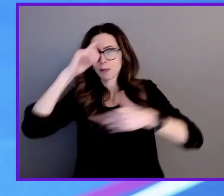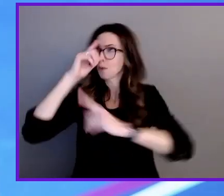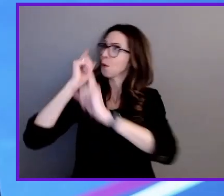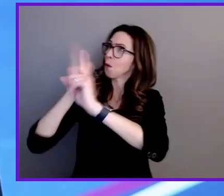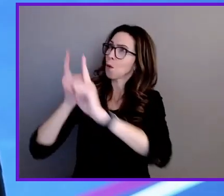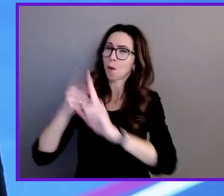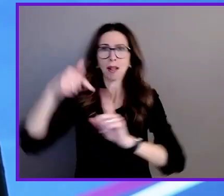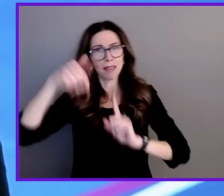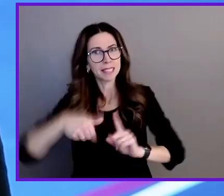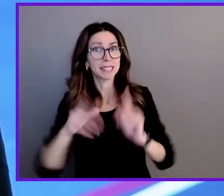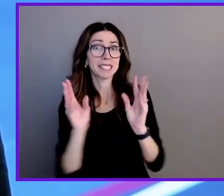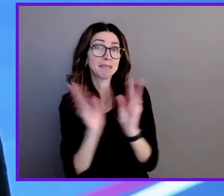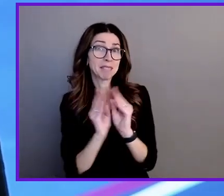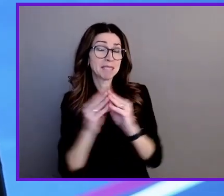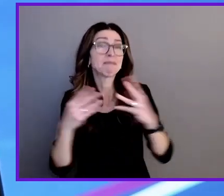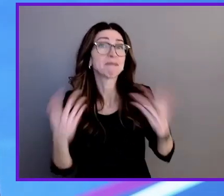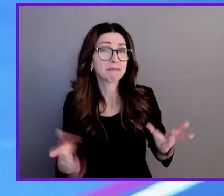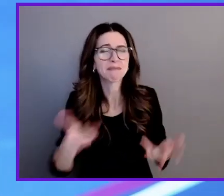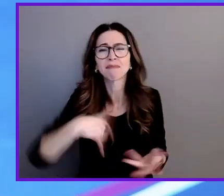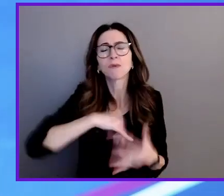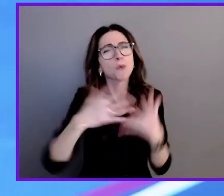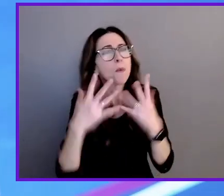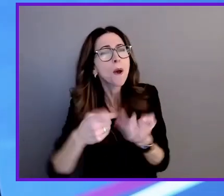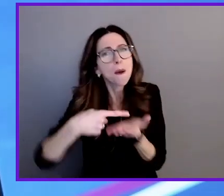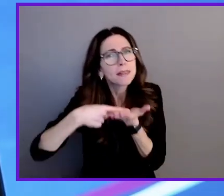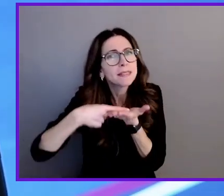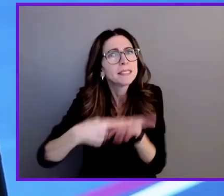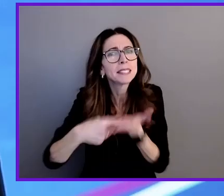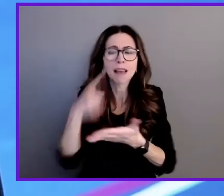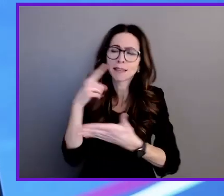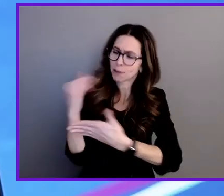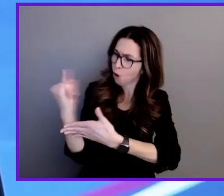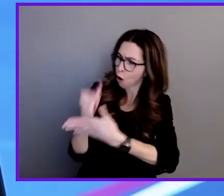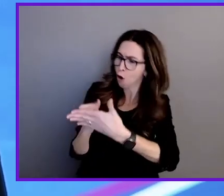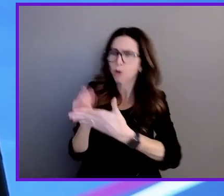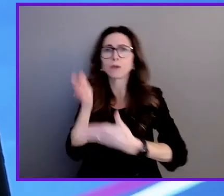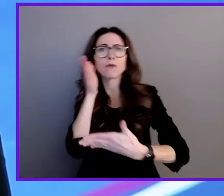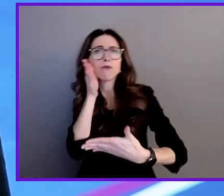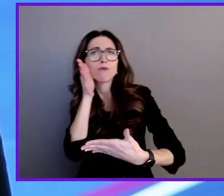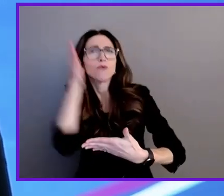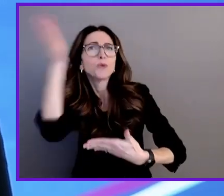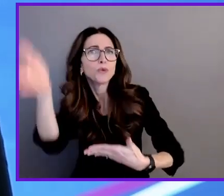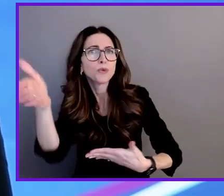a future that we’re building together with you. To mark the naming of this room,